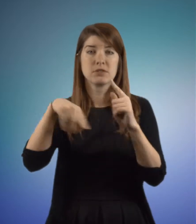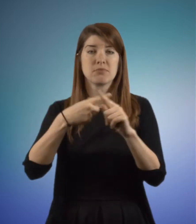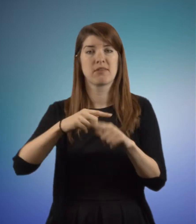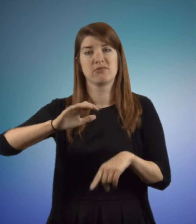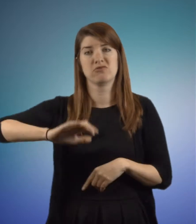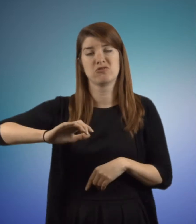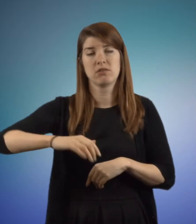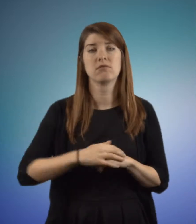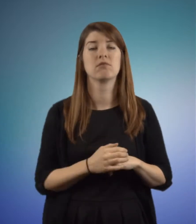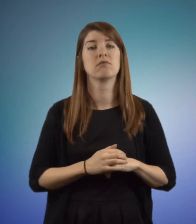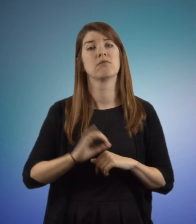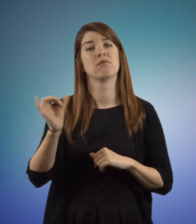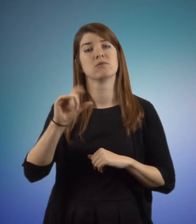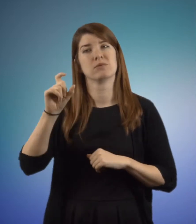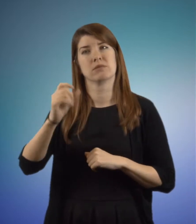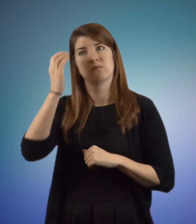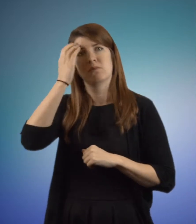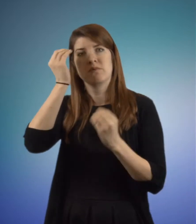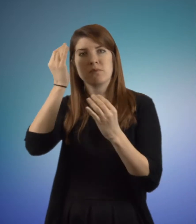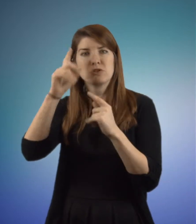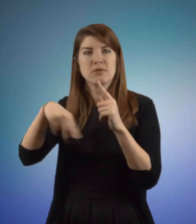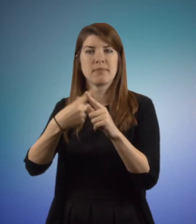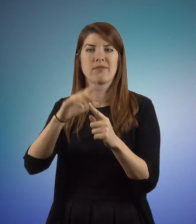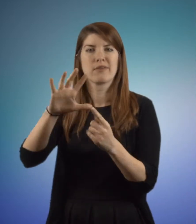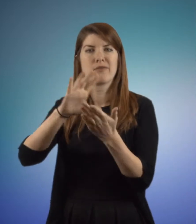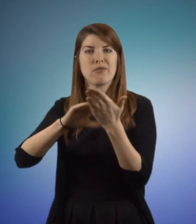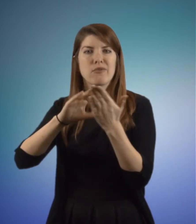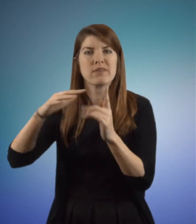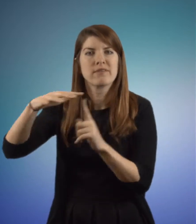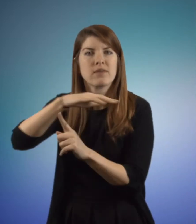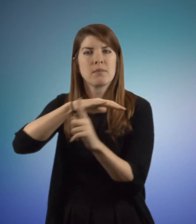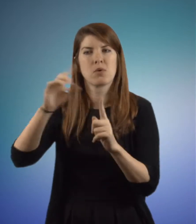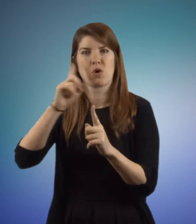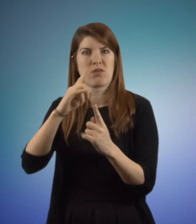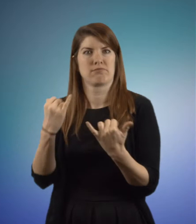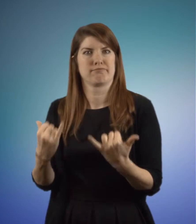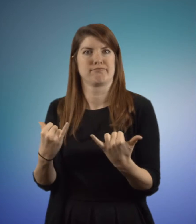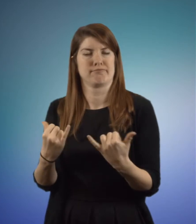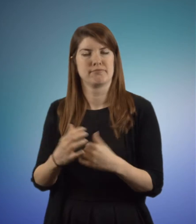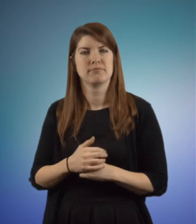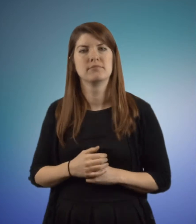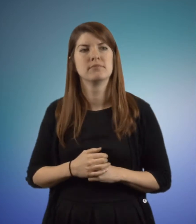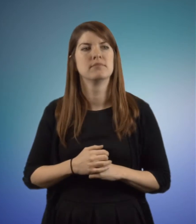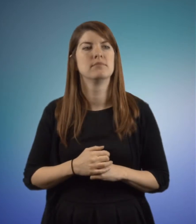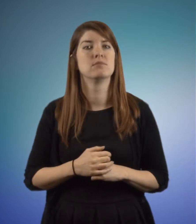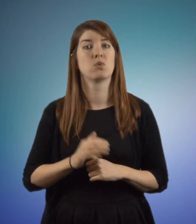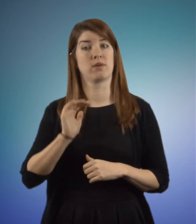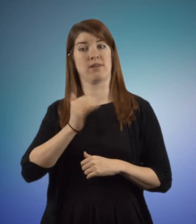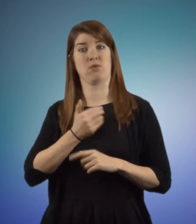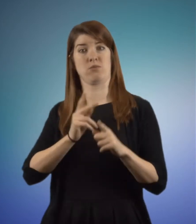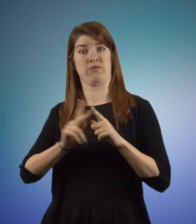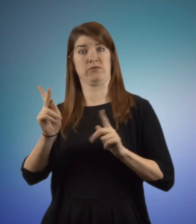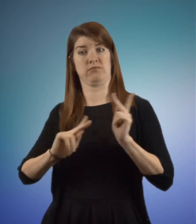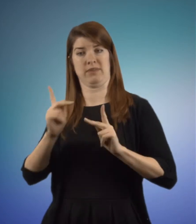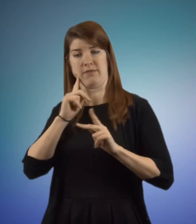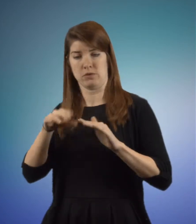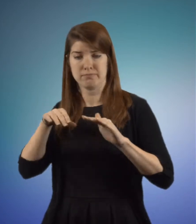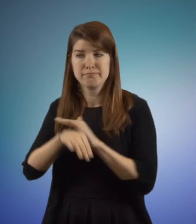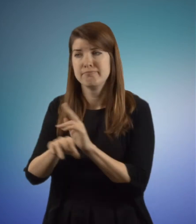In addition, we need to know information about the learning environment that the child is in. So, our professionals have to go in and assess the classroom.